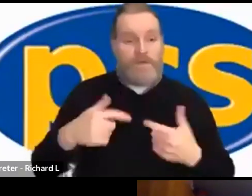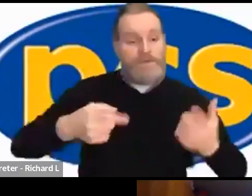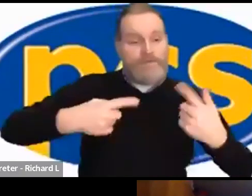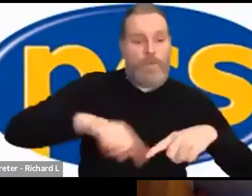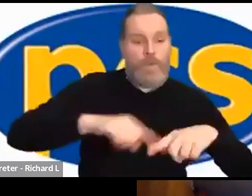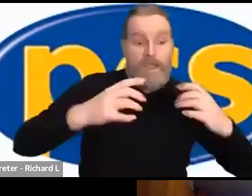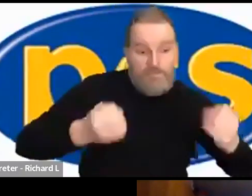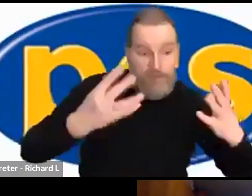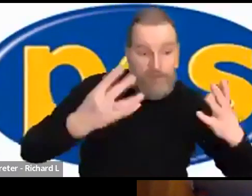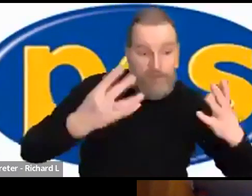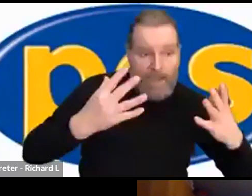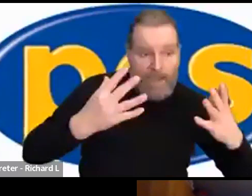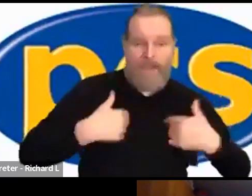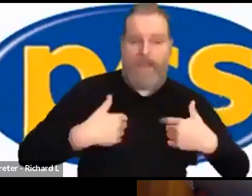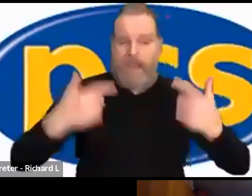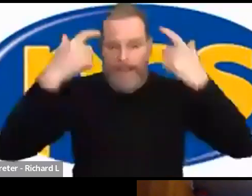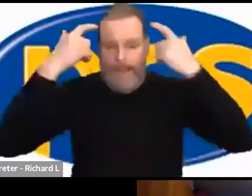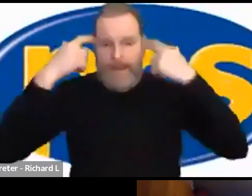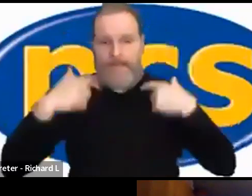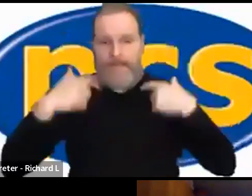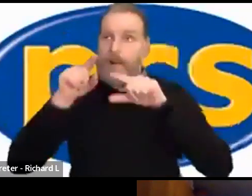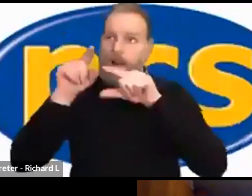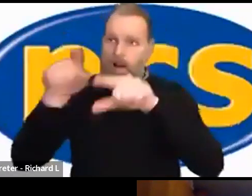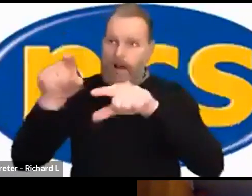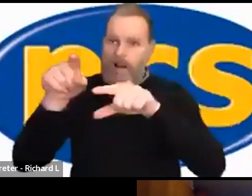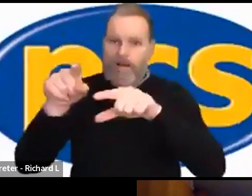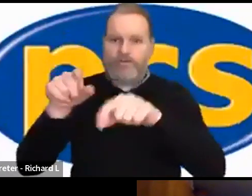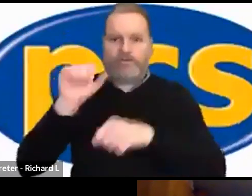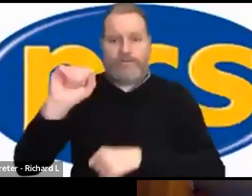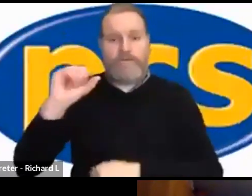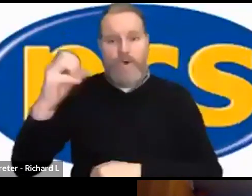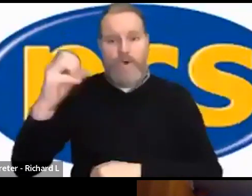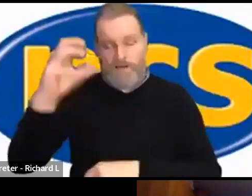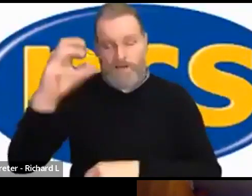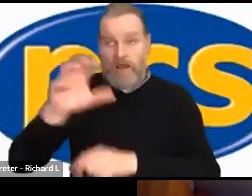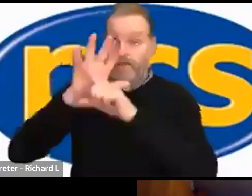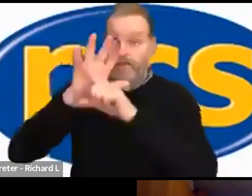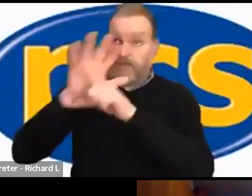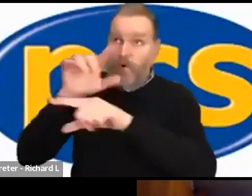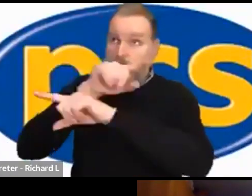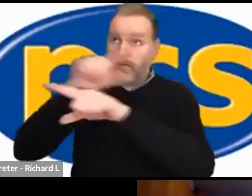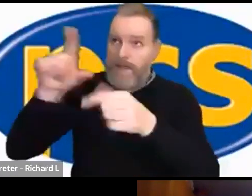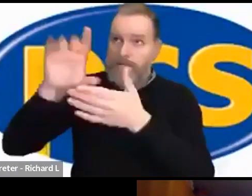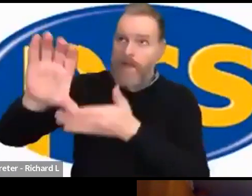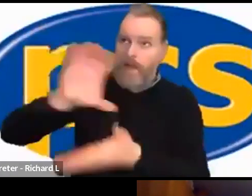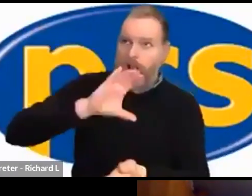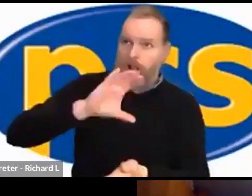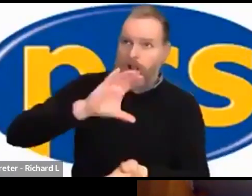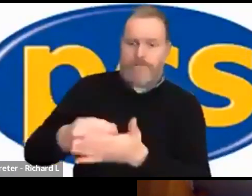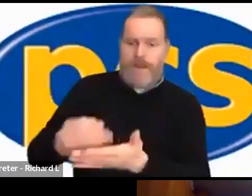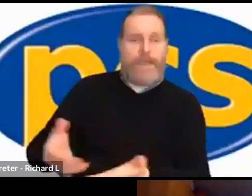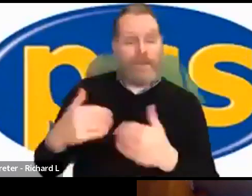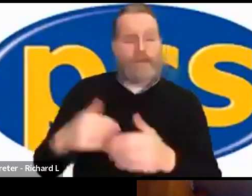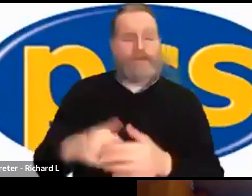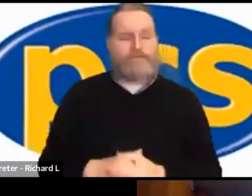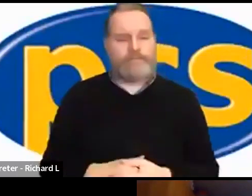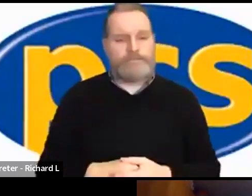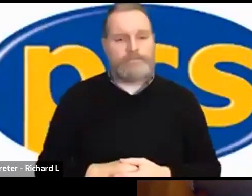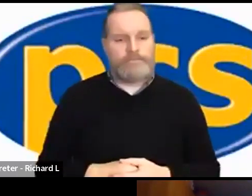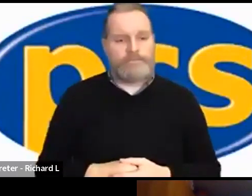we're not just taking industrial action. But we are also taking But we are also taking legal action to force the Government our money our money back and your money back.